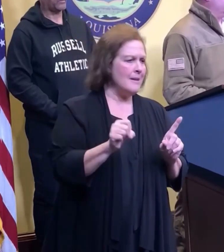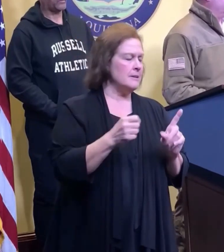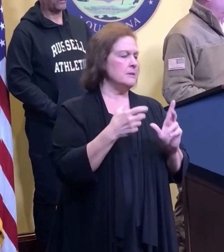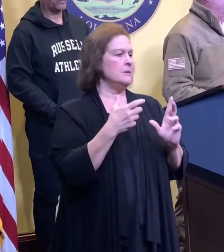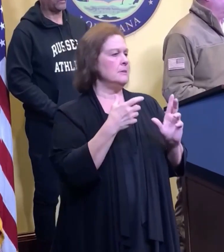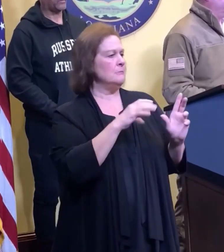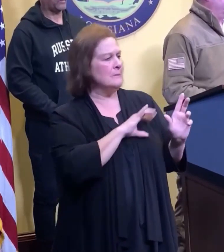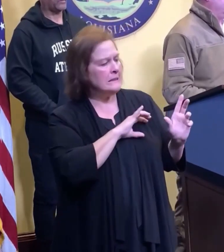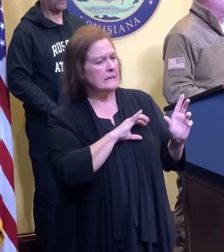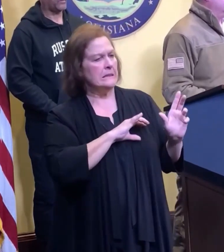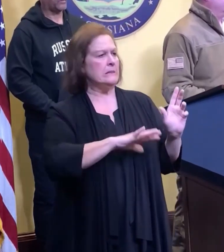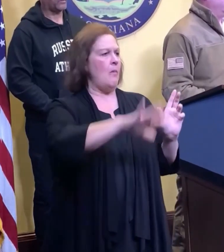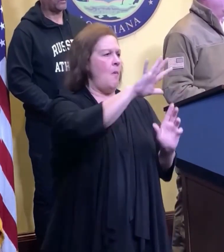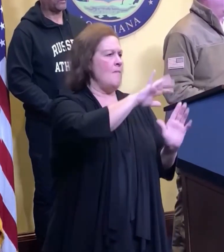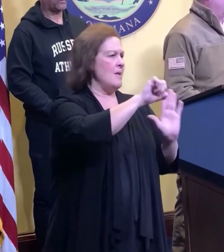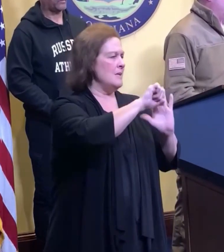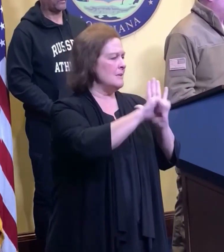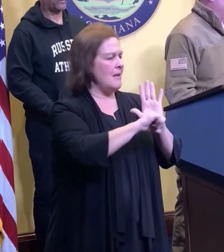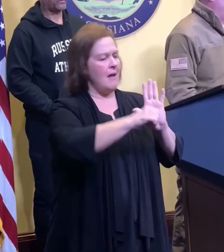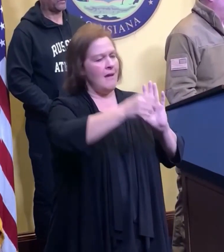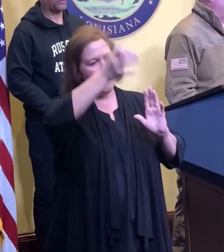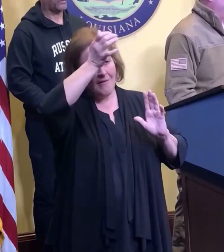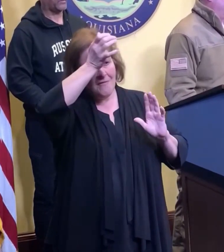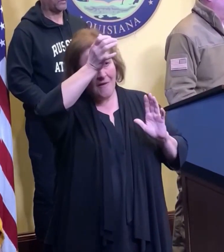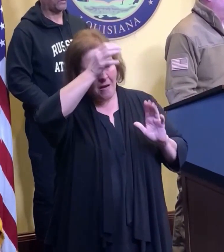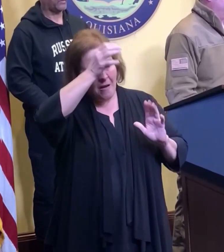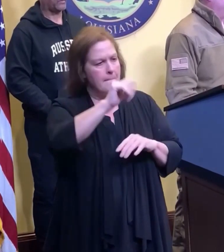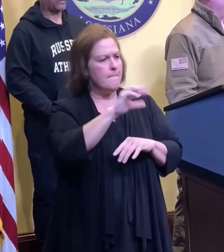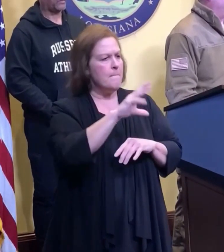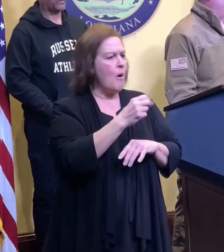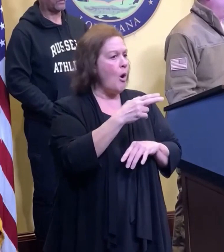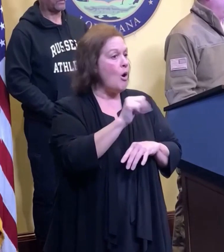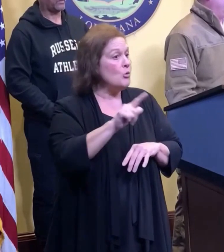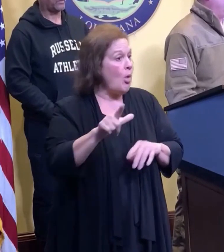from all over the state state fire marshal's office has a heavy presence down here right now